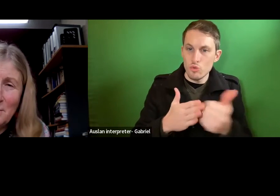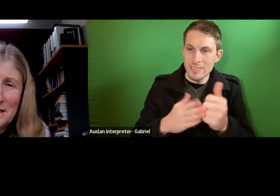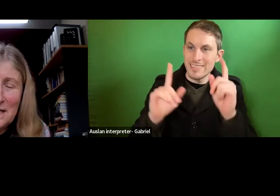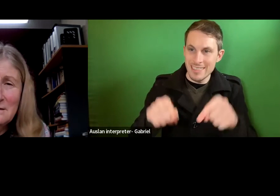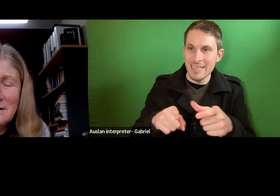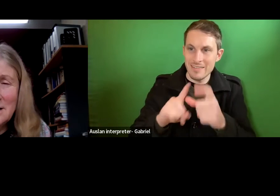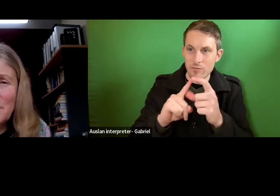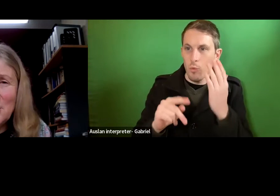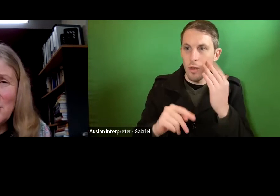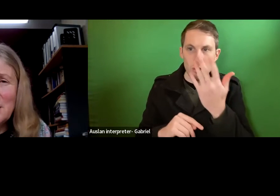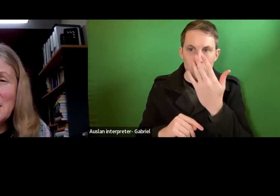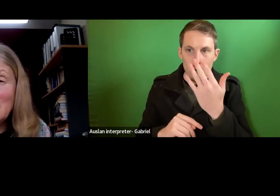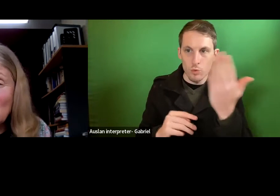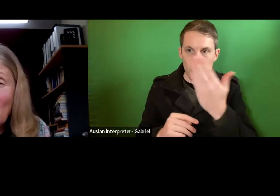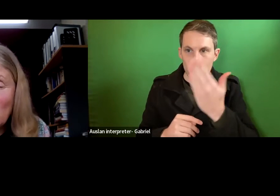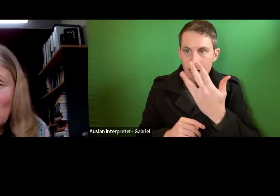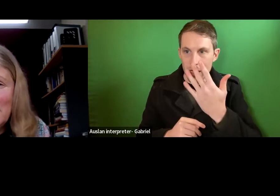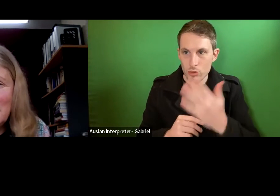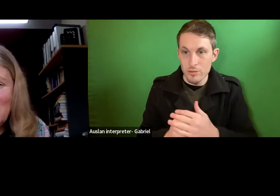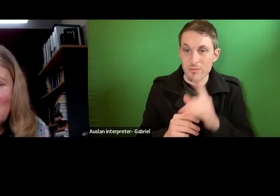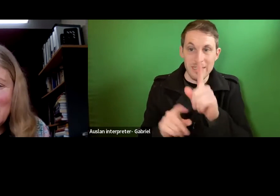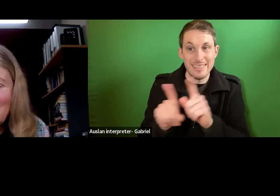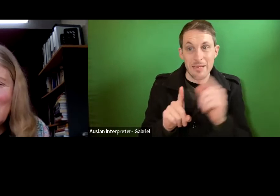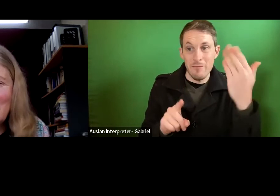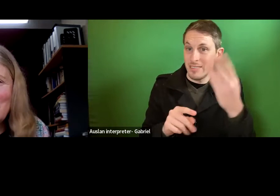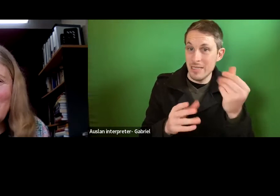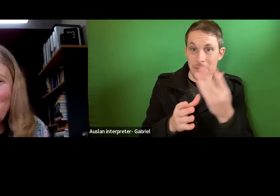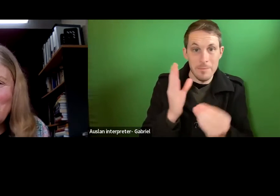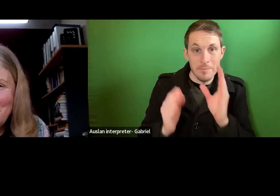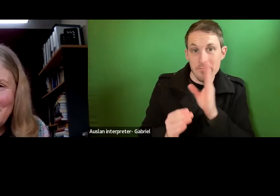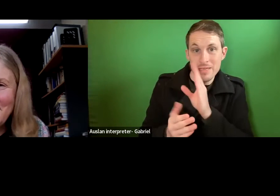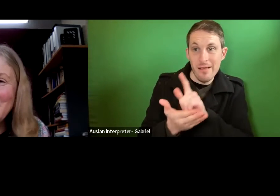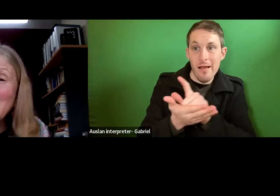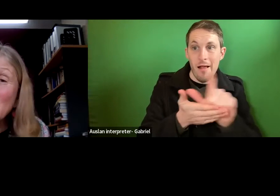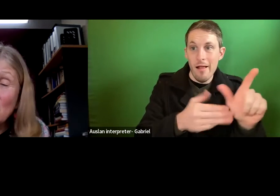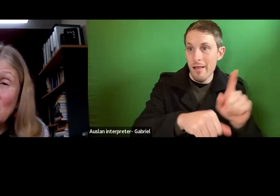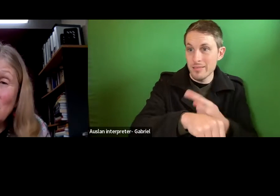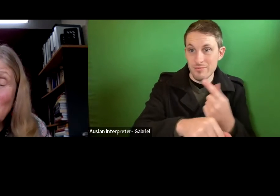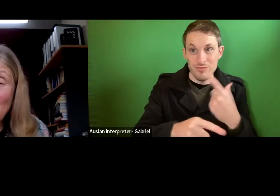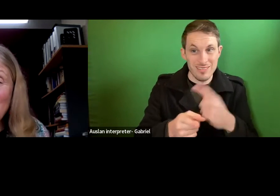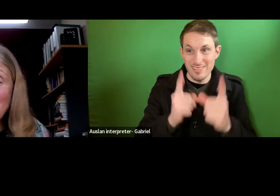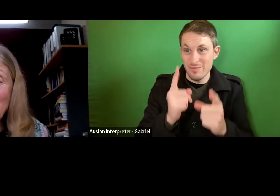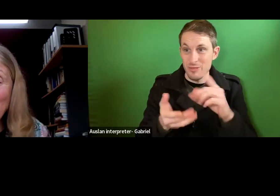But again, as I've mentioned already, not always because sometimes unfortunately students do slip